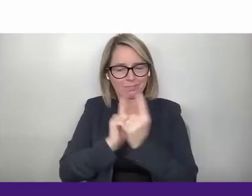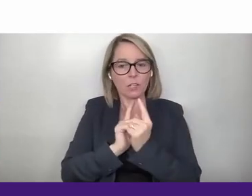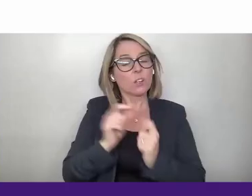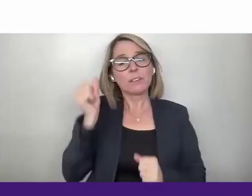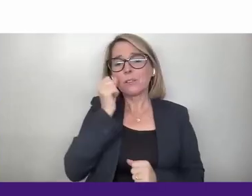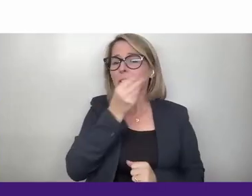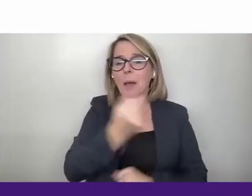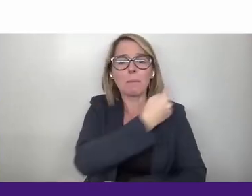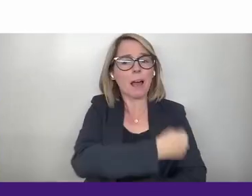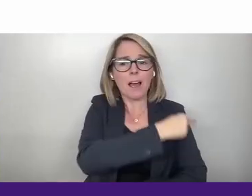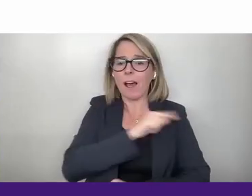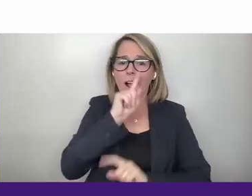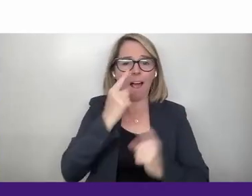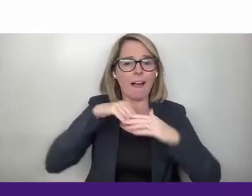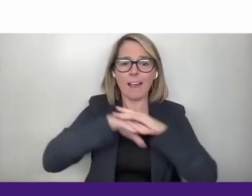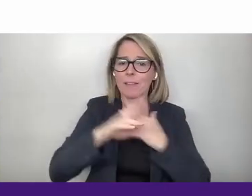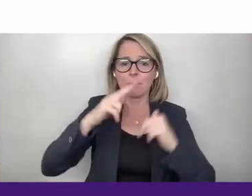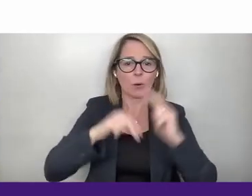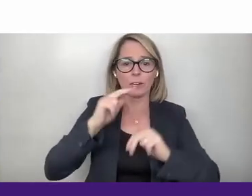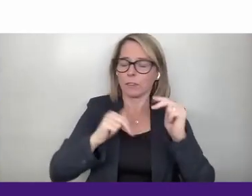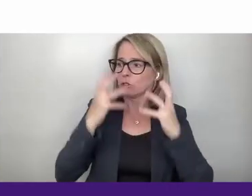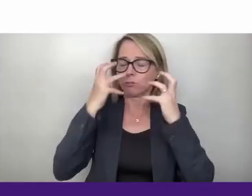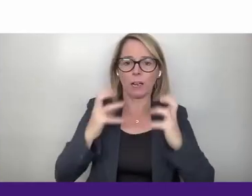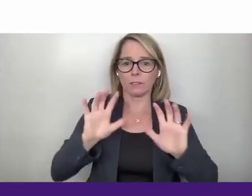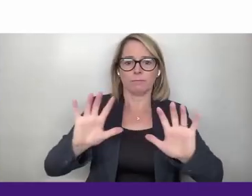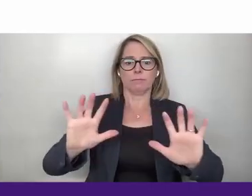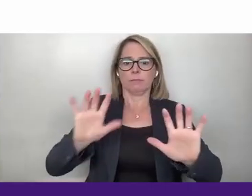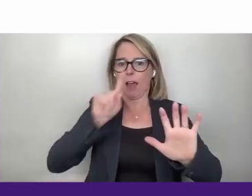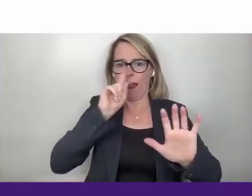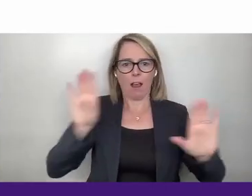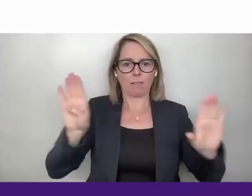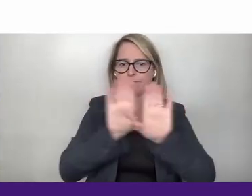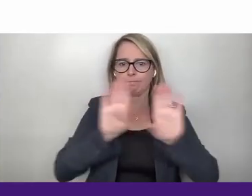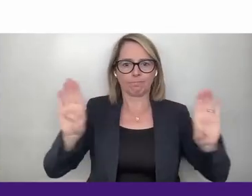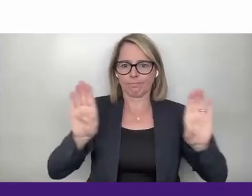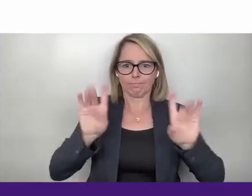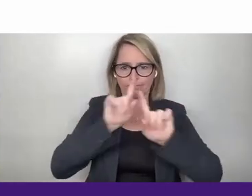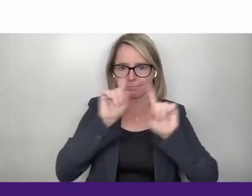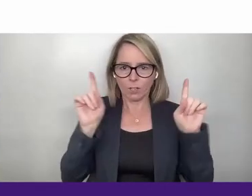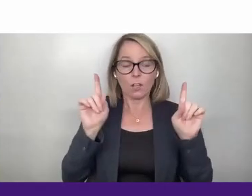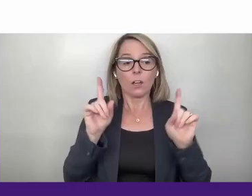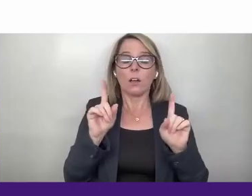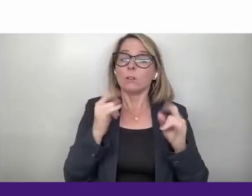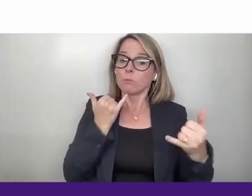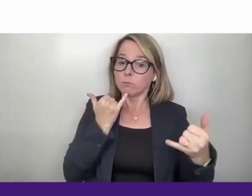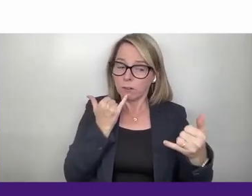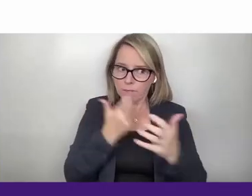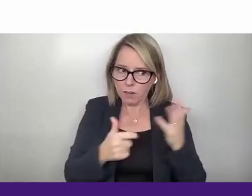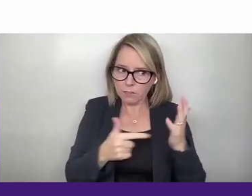is too stressful. When we find out that on the phone call, we make arrangements before they